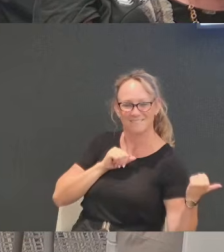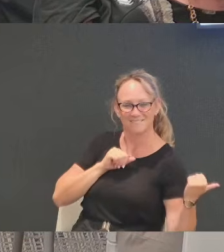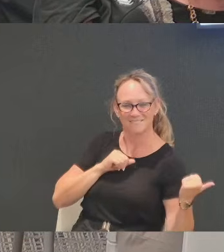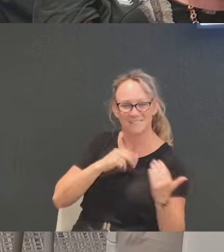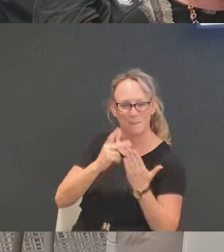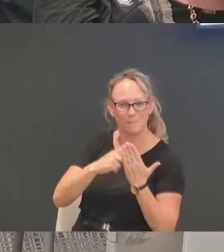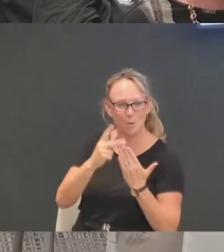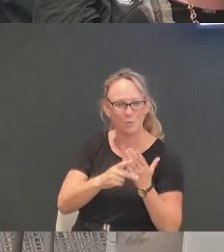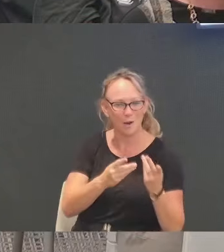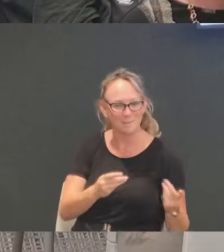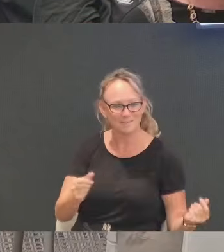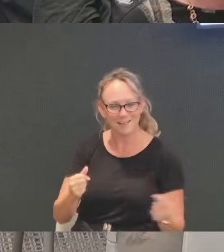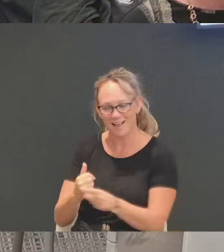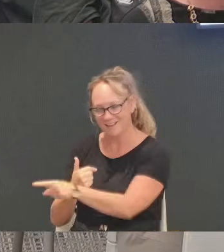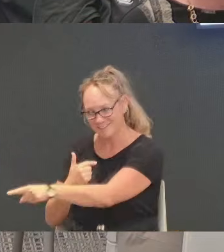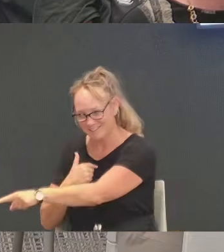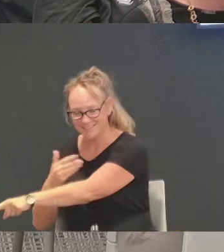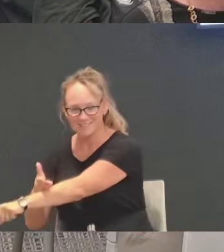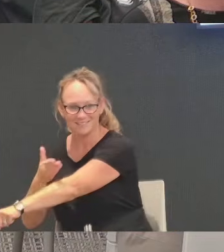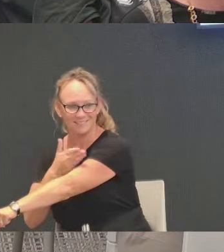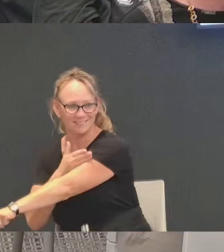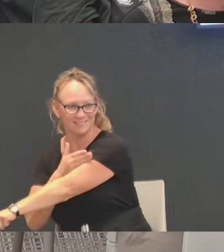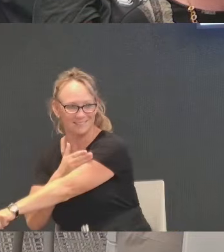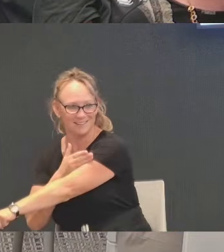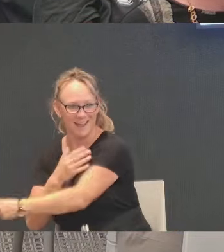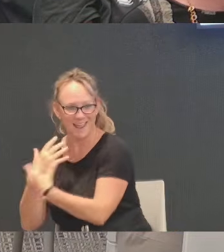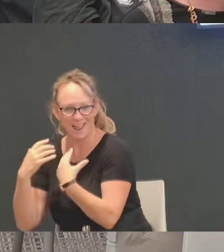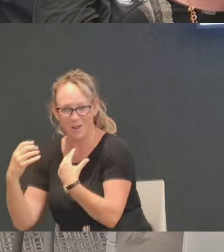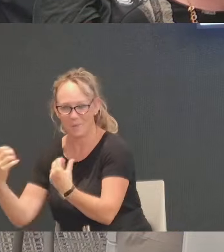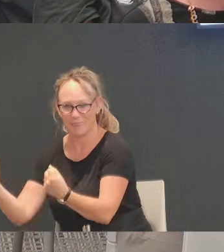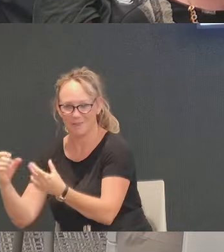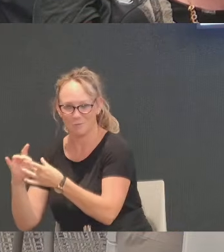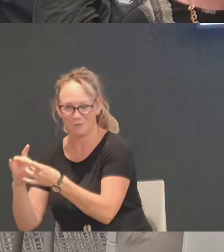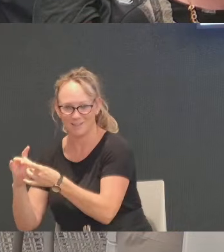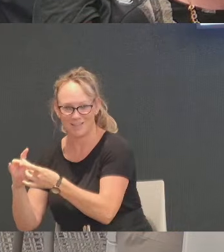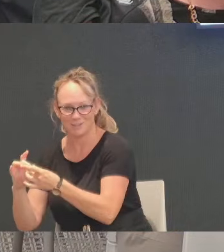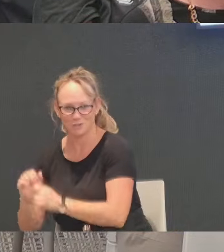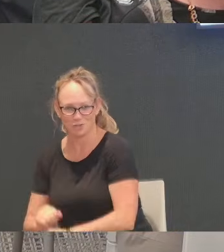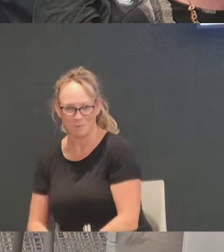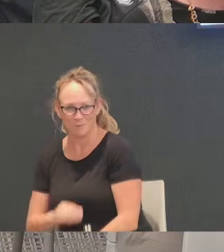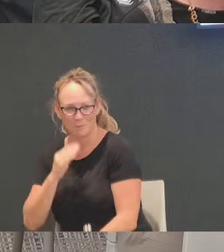families develop healthier relationships, create safer home environments, and become